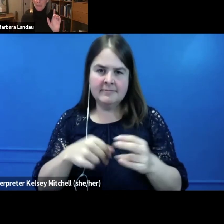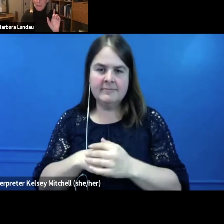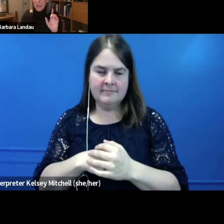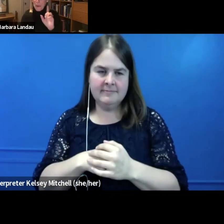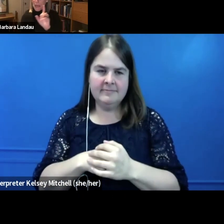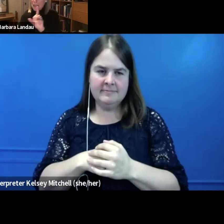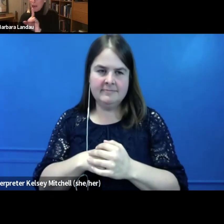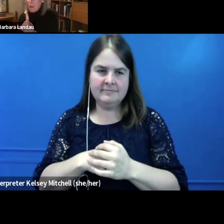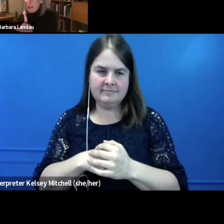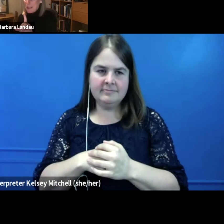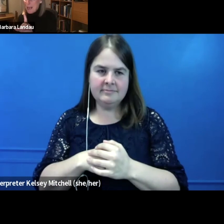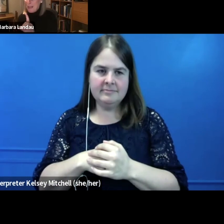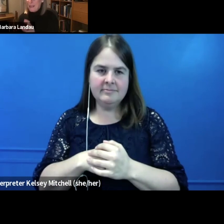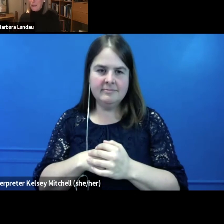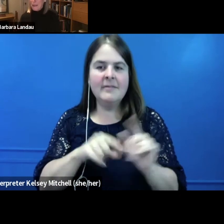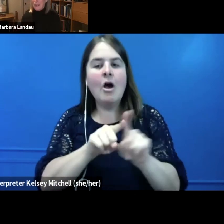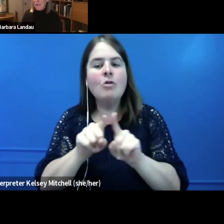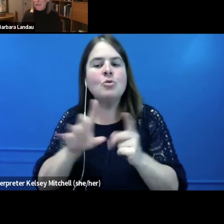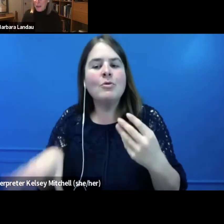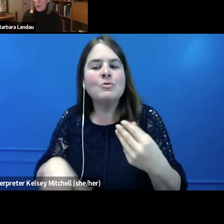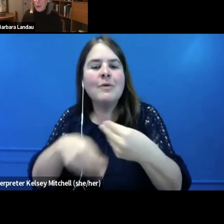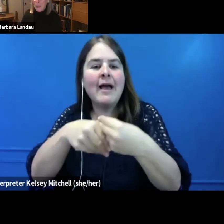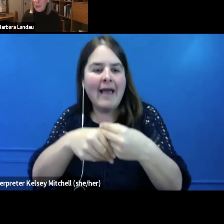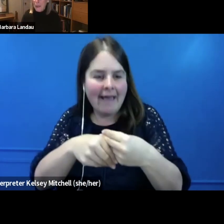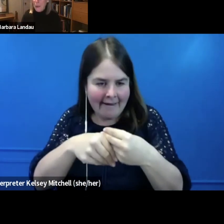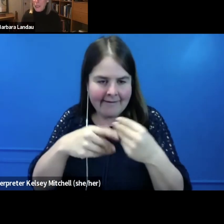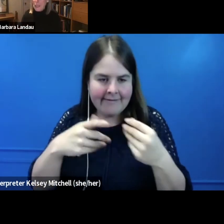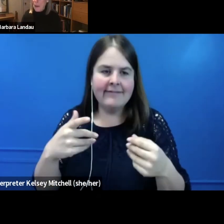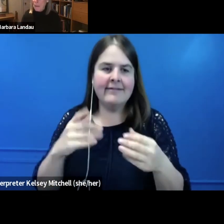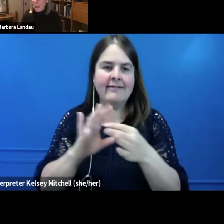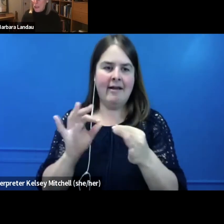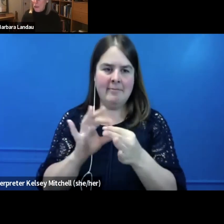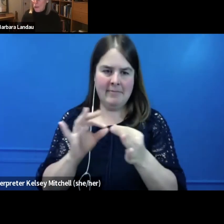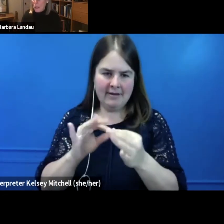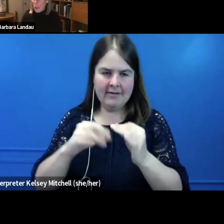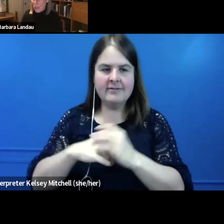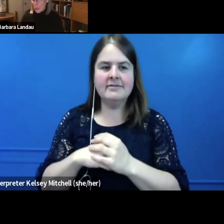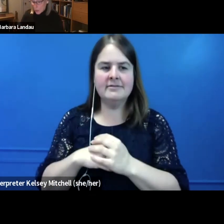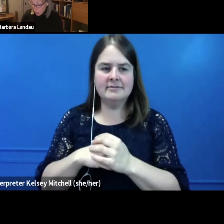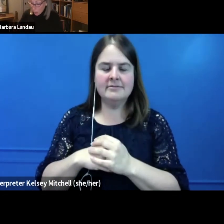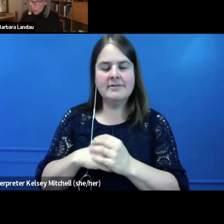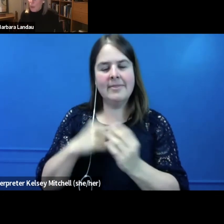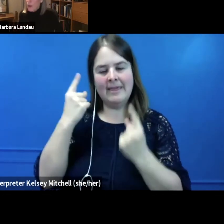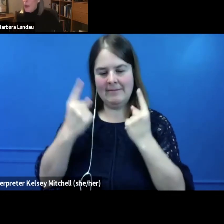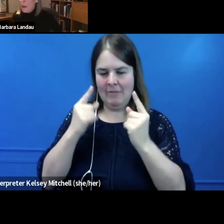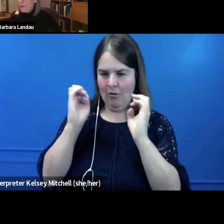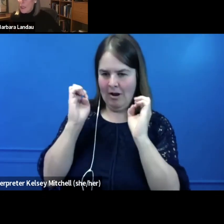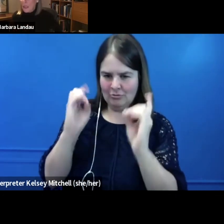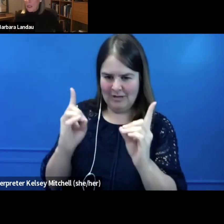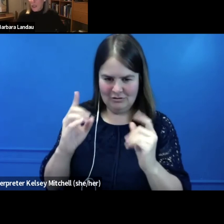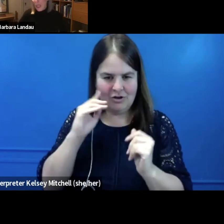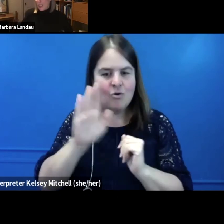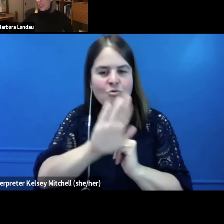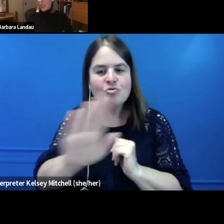but i want to take one second to give a final word which is some implications for education because i know that the